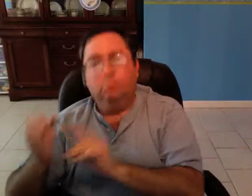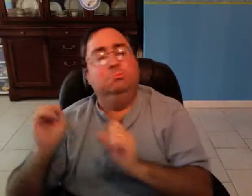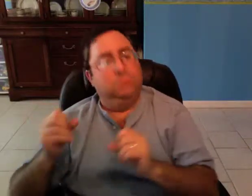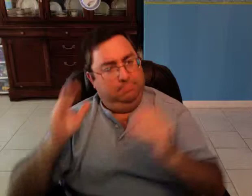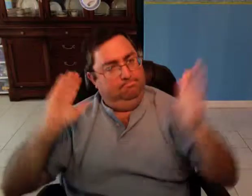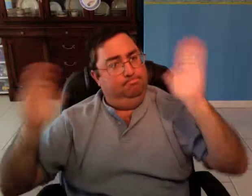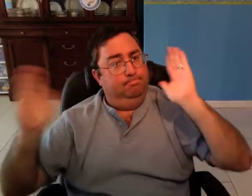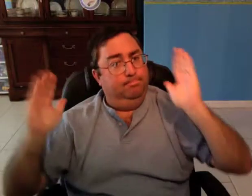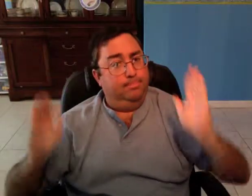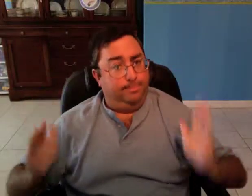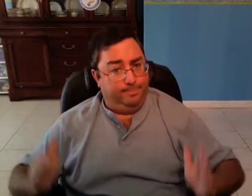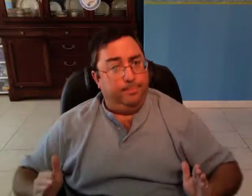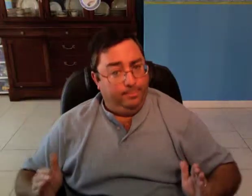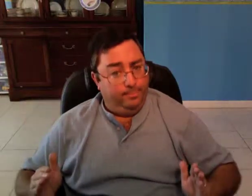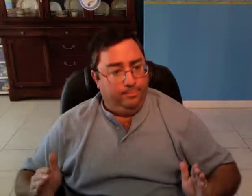operate, we can compare them.